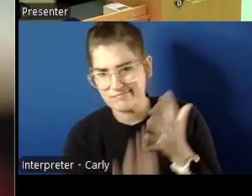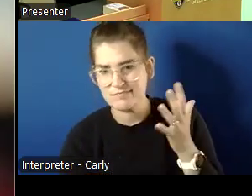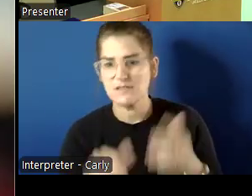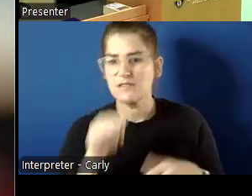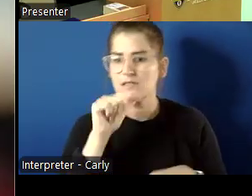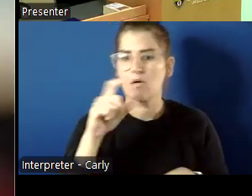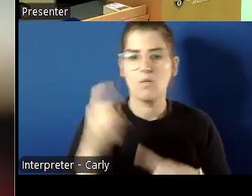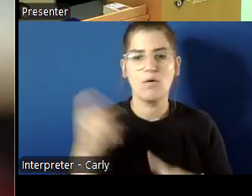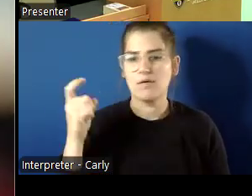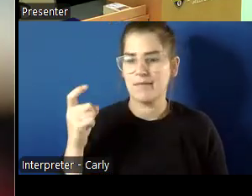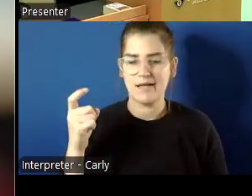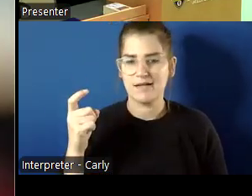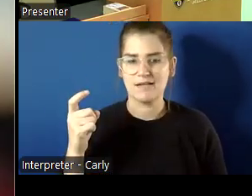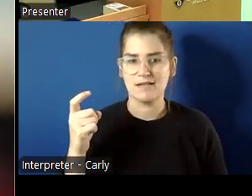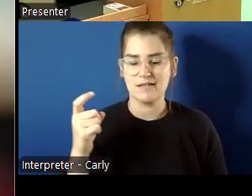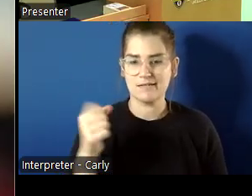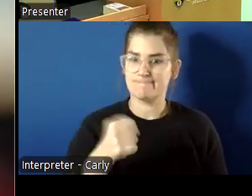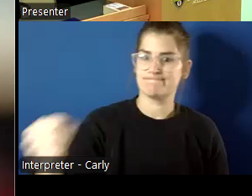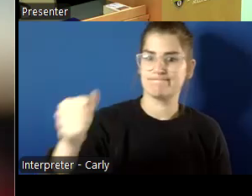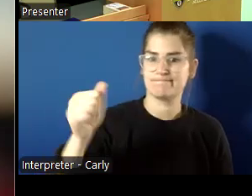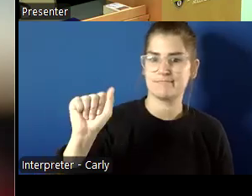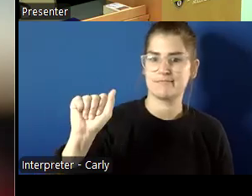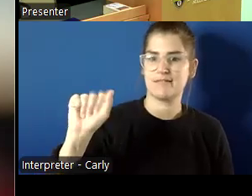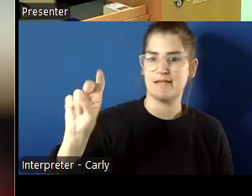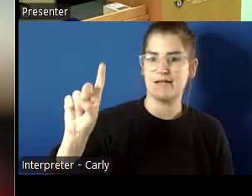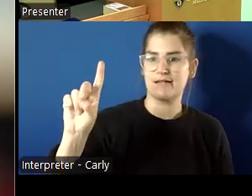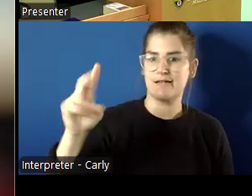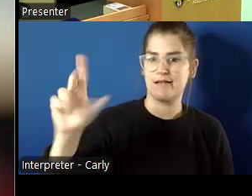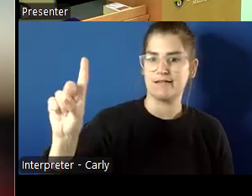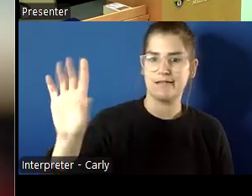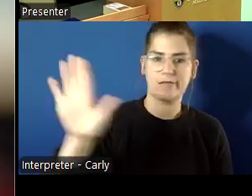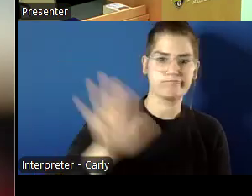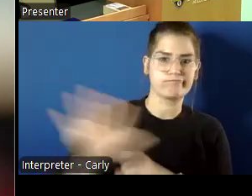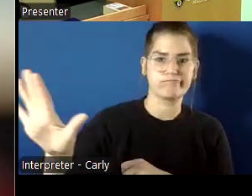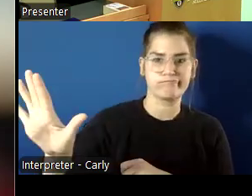children in the ADHD category because how many of you know that uh we're African-American and